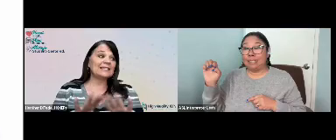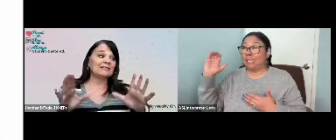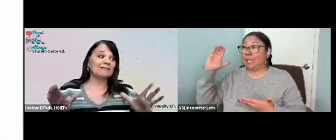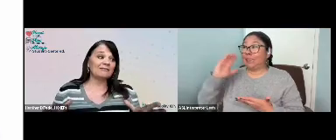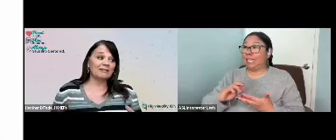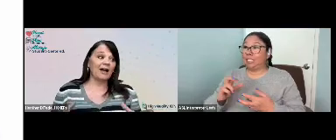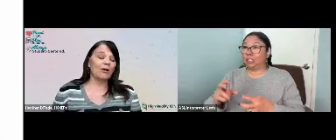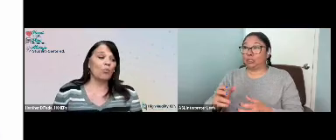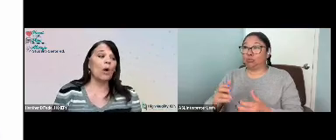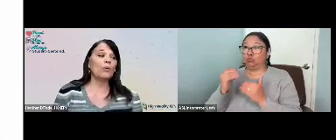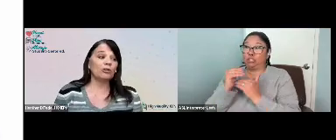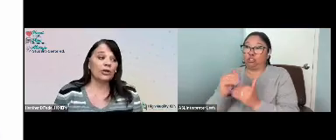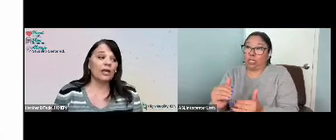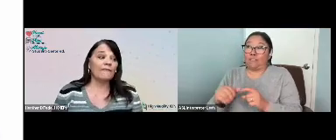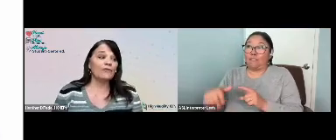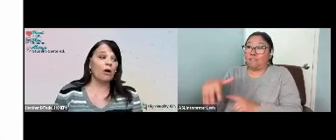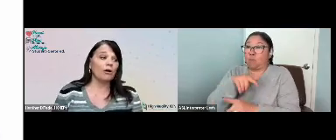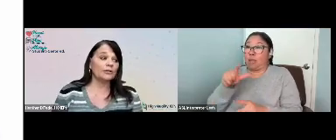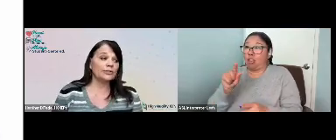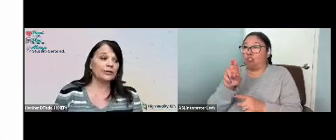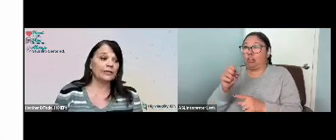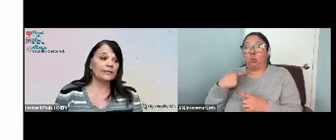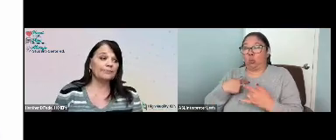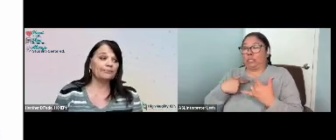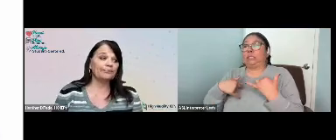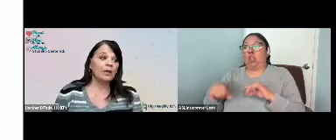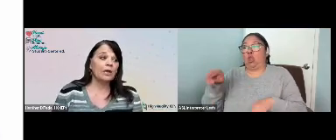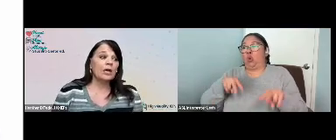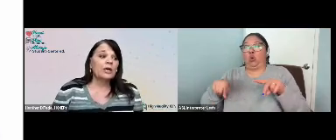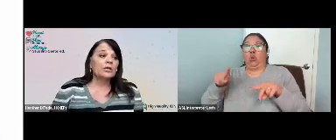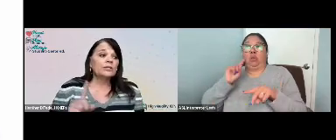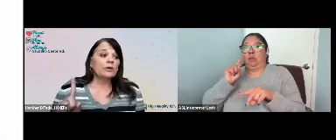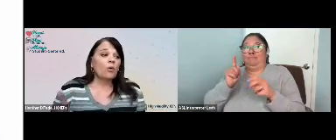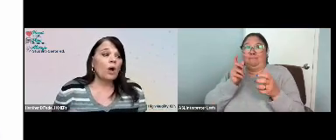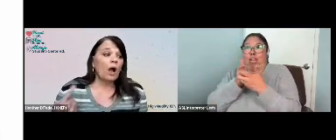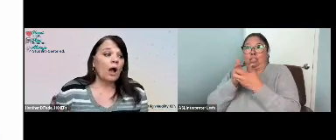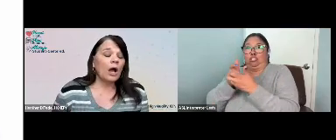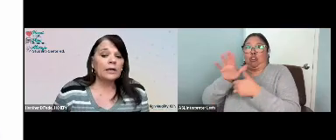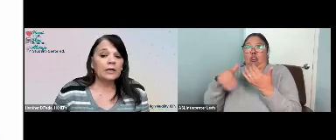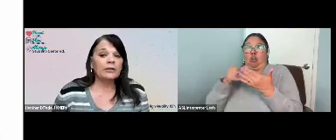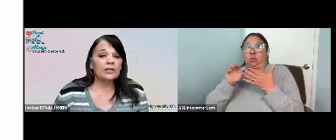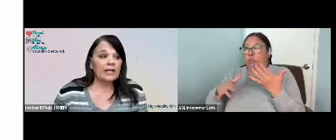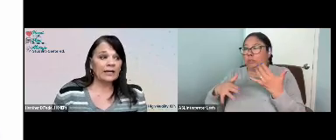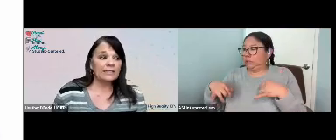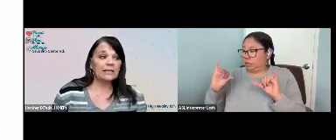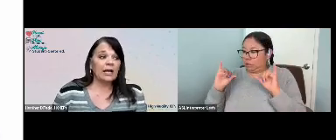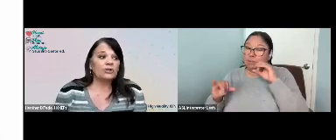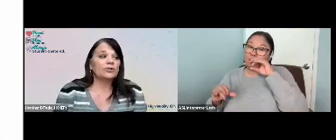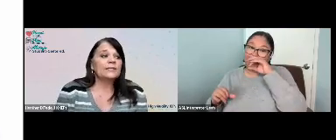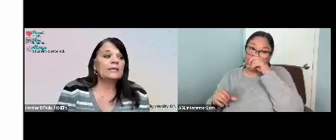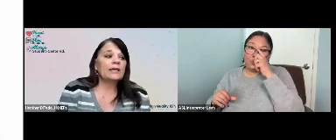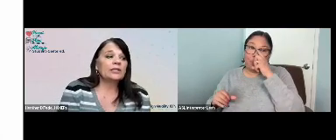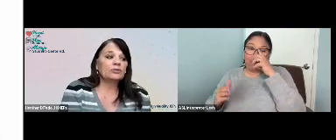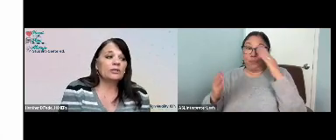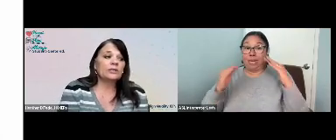uh is still um what we are looking at for all students. So on the next slide, you'll see that